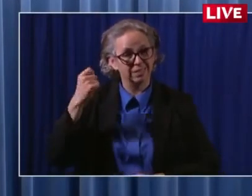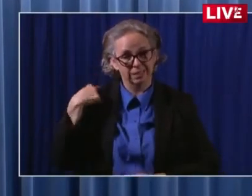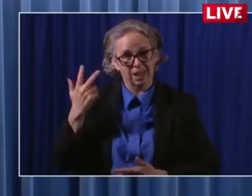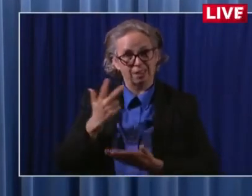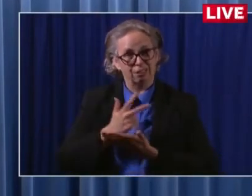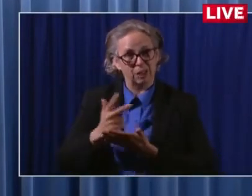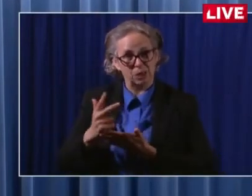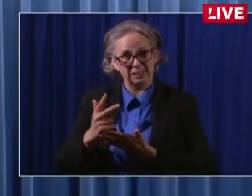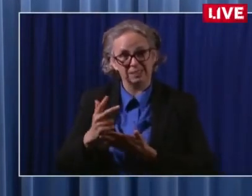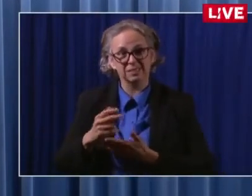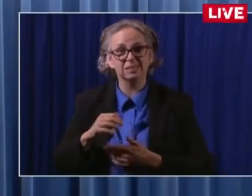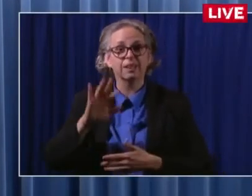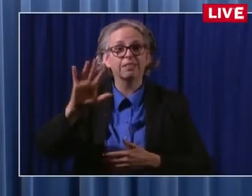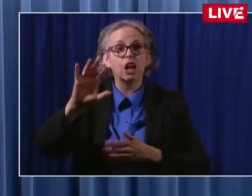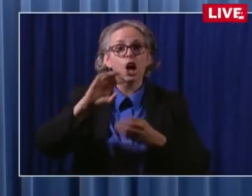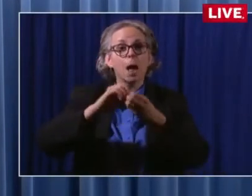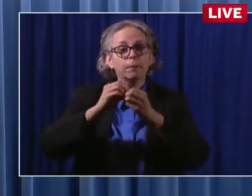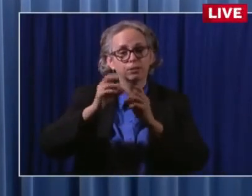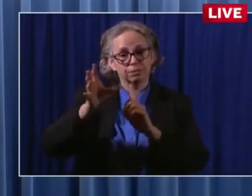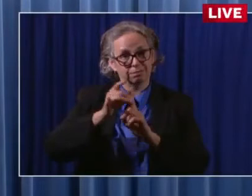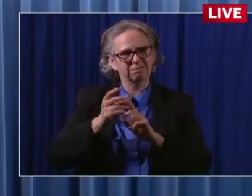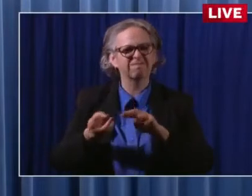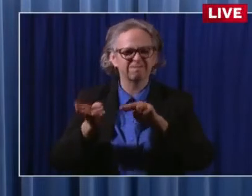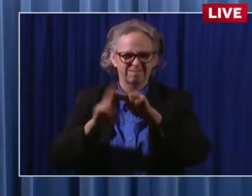LET’S JUMP UP TO CUYAHOGA COUNTY.